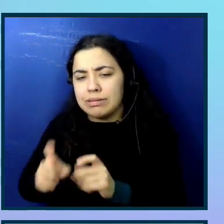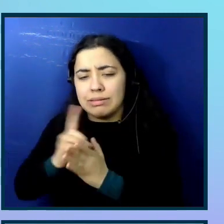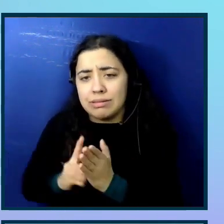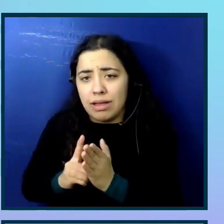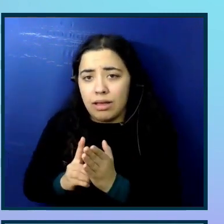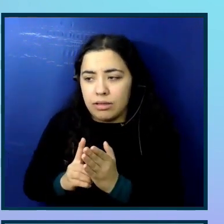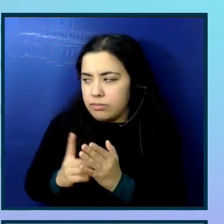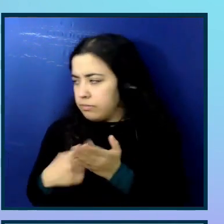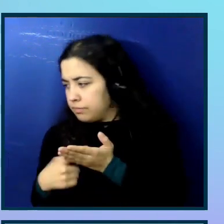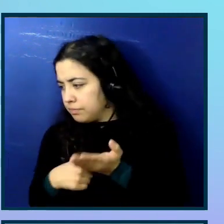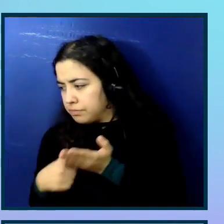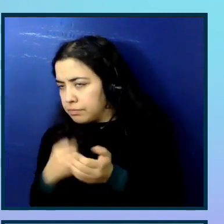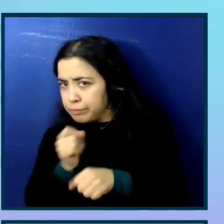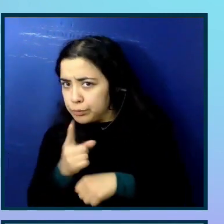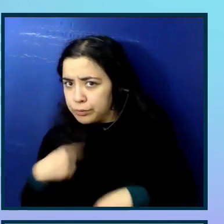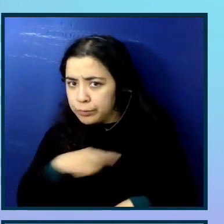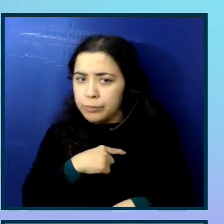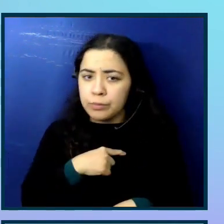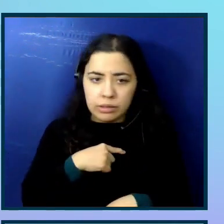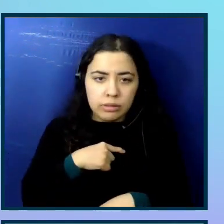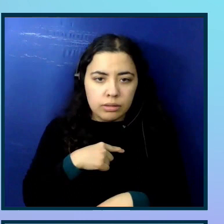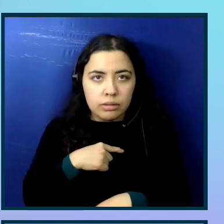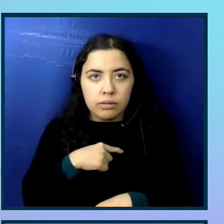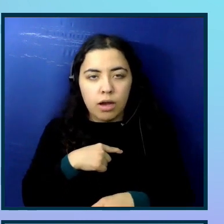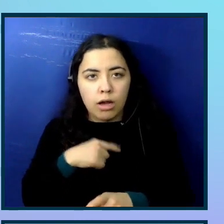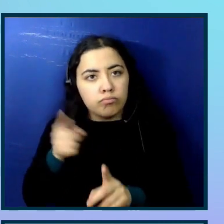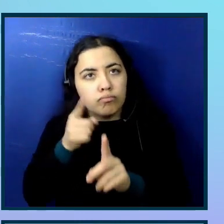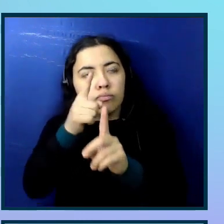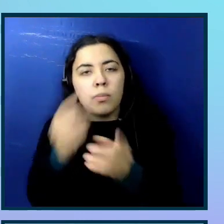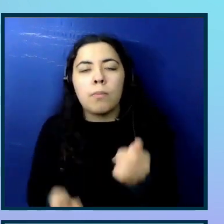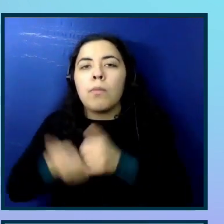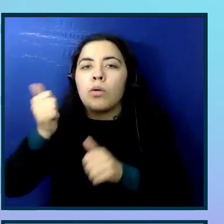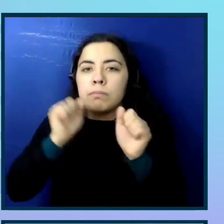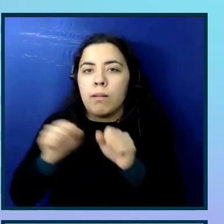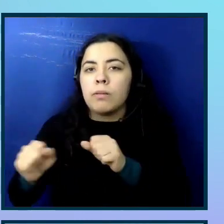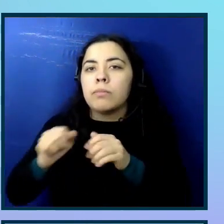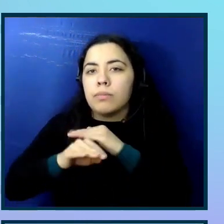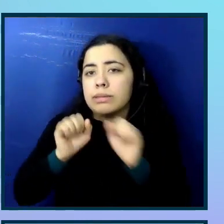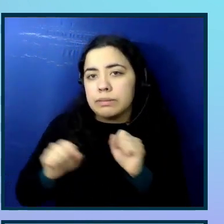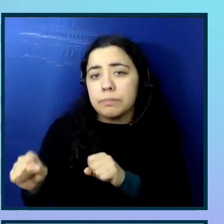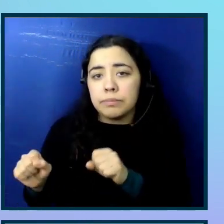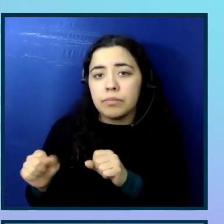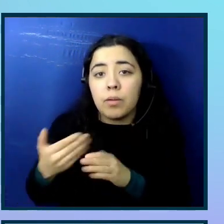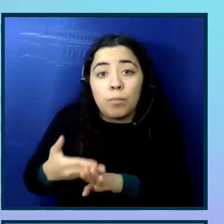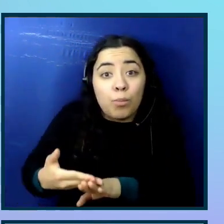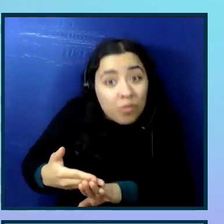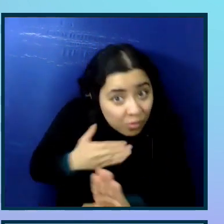in making sure that we were in a direction that was accessible as we could be before we did a desirability study with our end users